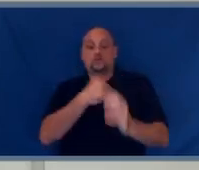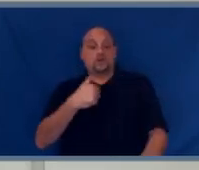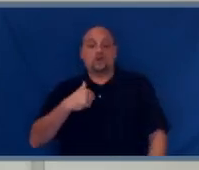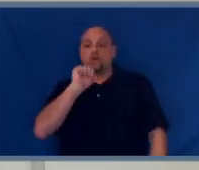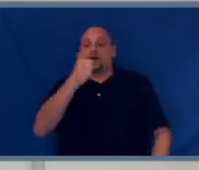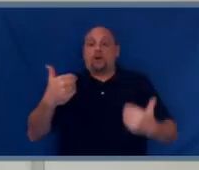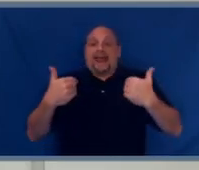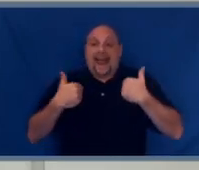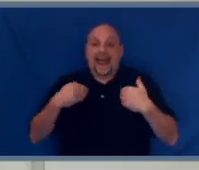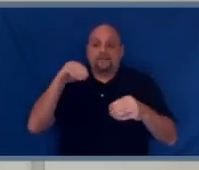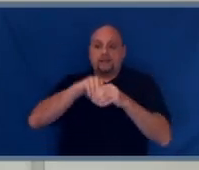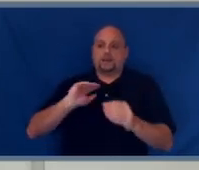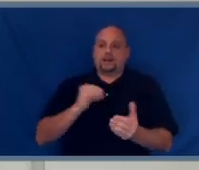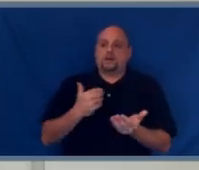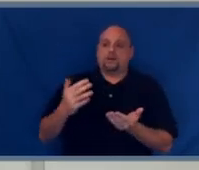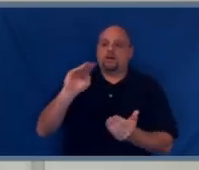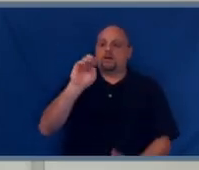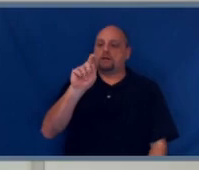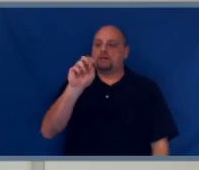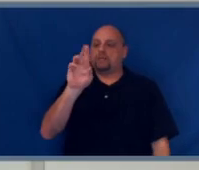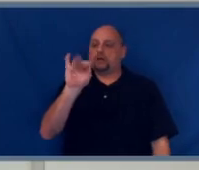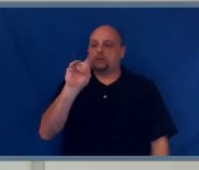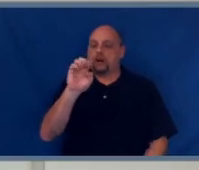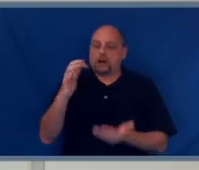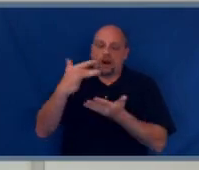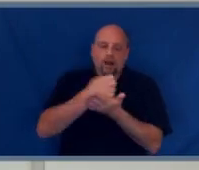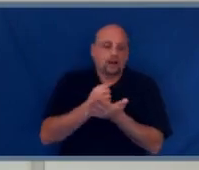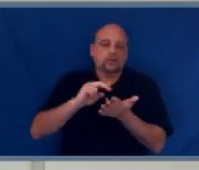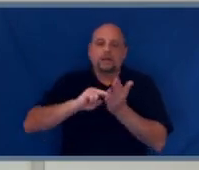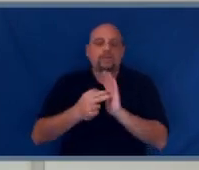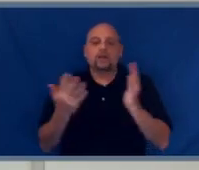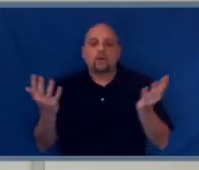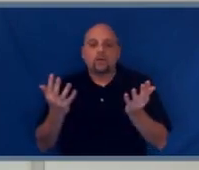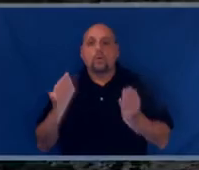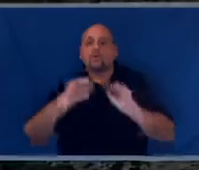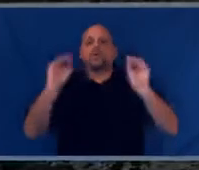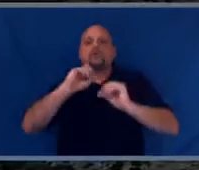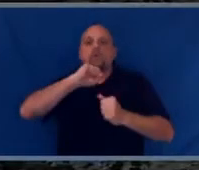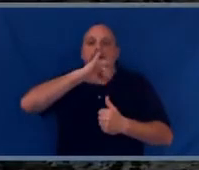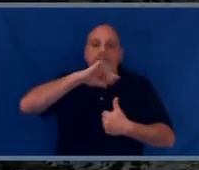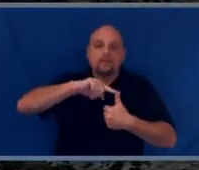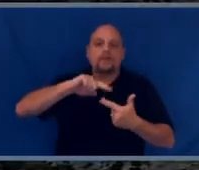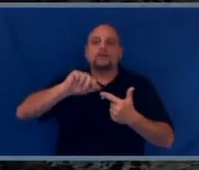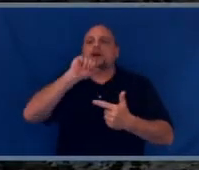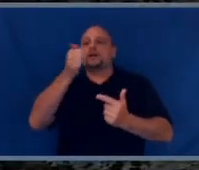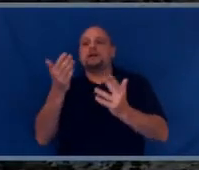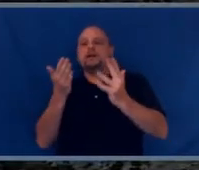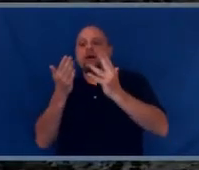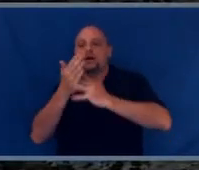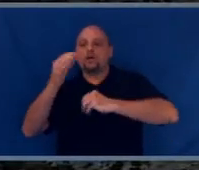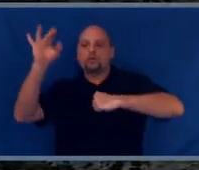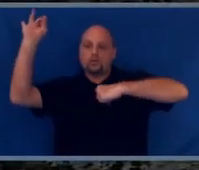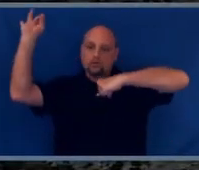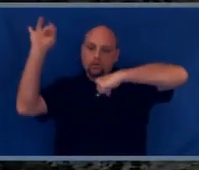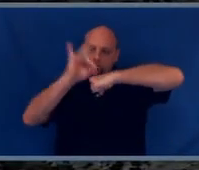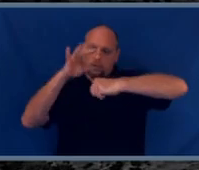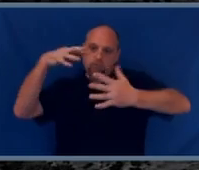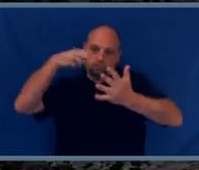OPPORTUNITY. THEY HADN'T EXPERIENCED CONTAMINATION. FANTASTIC.